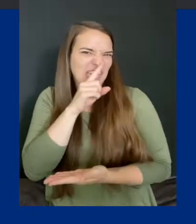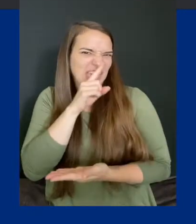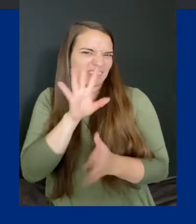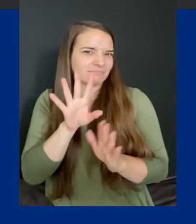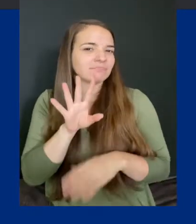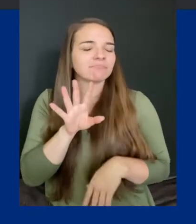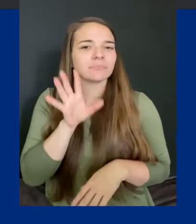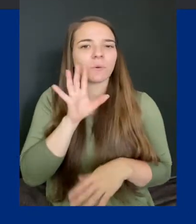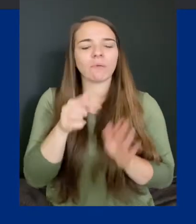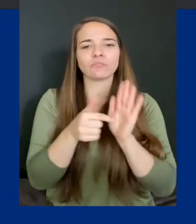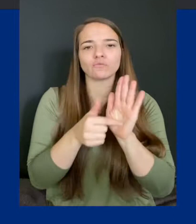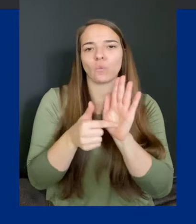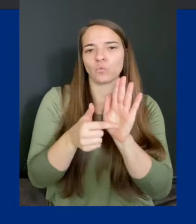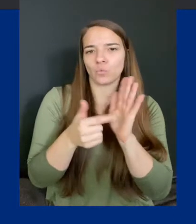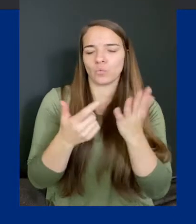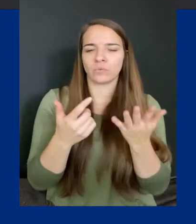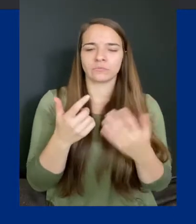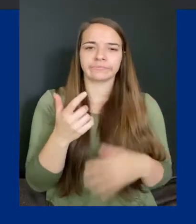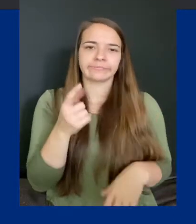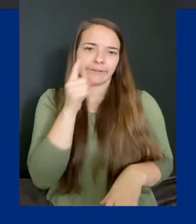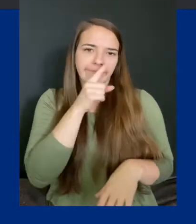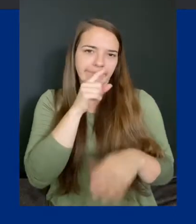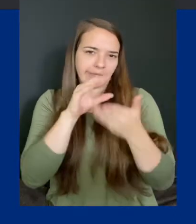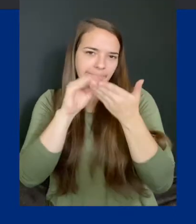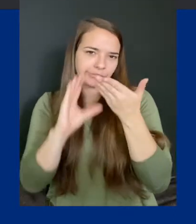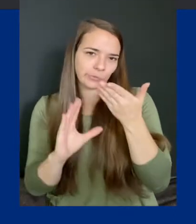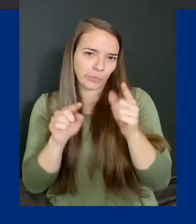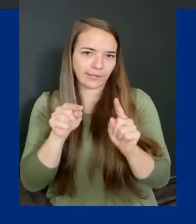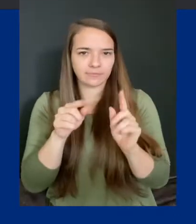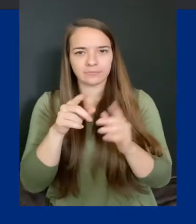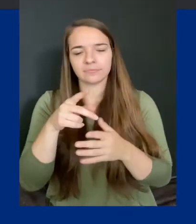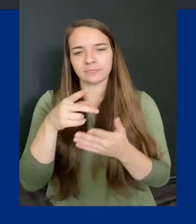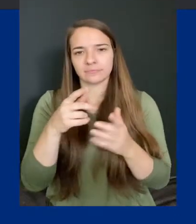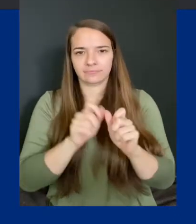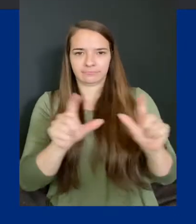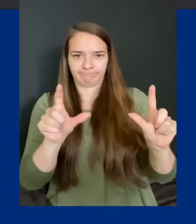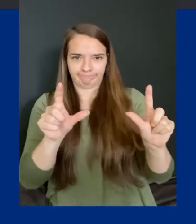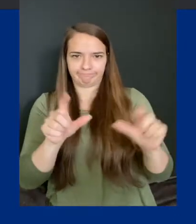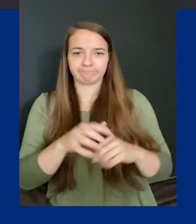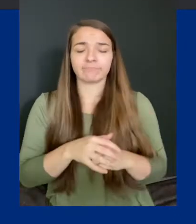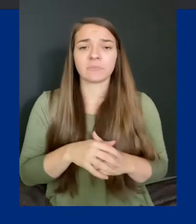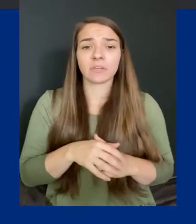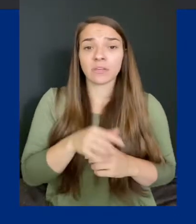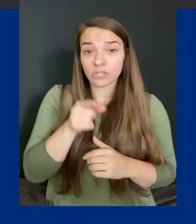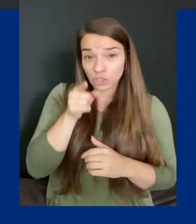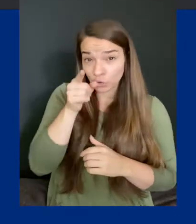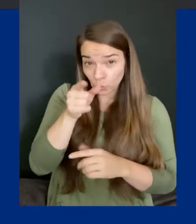a test portal or a test student on the portal. But what you guys will do as a student, it's